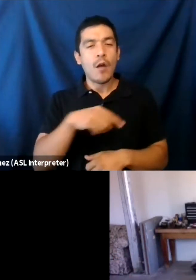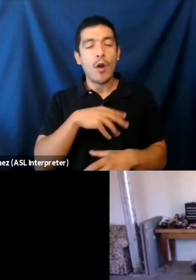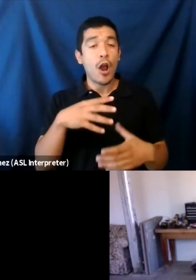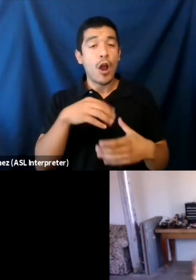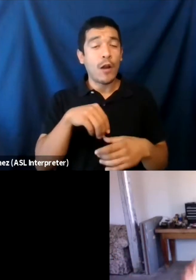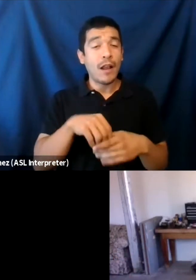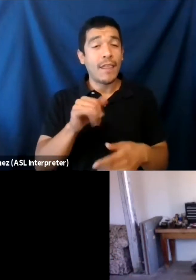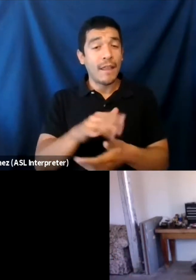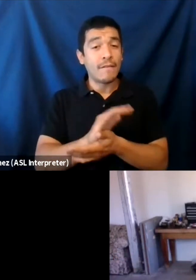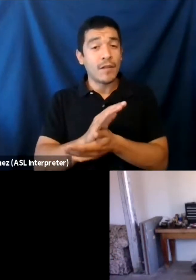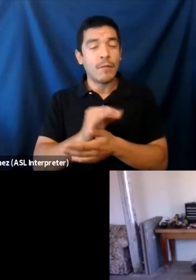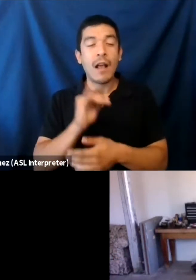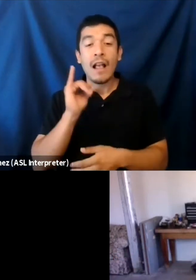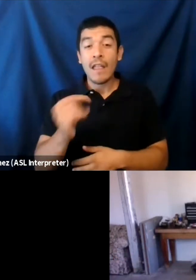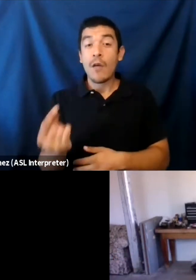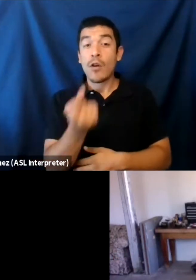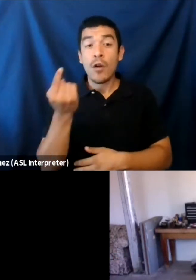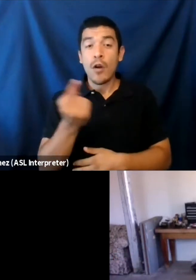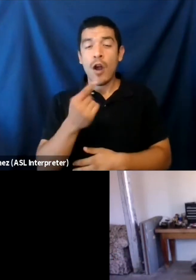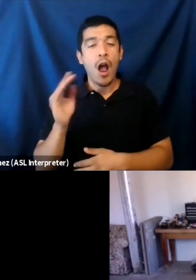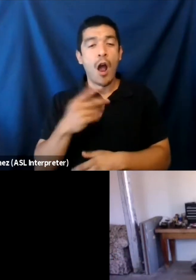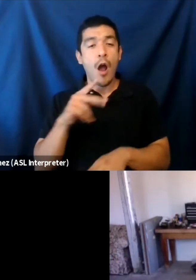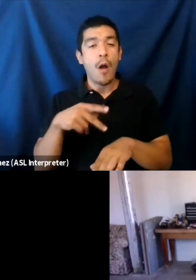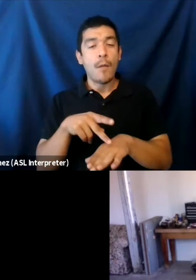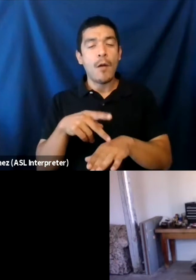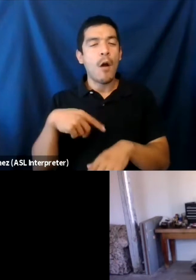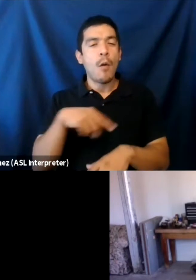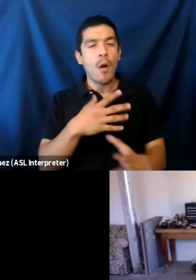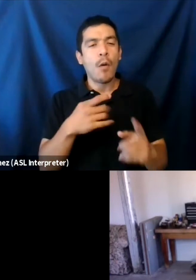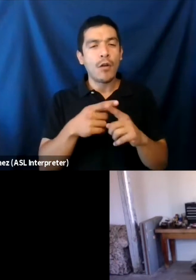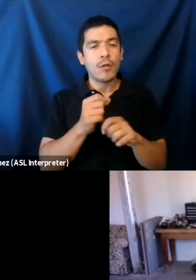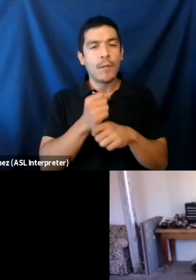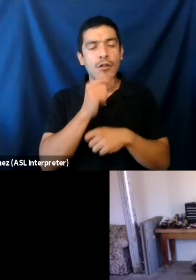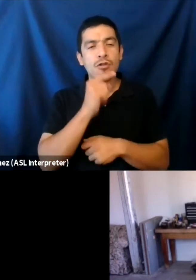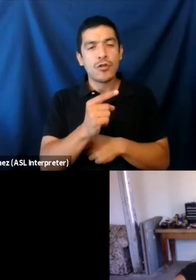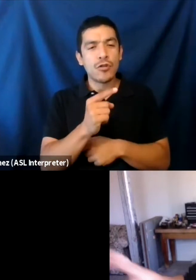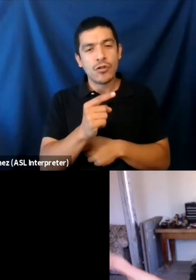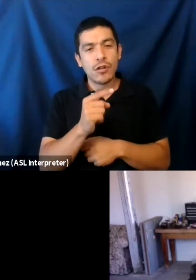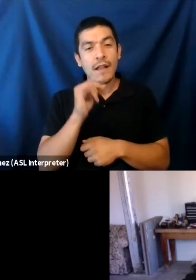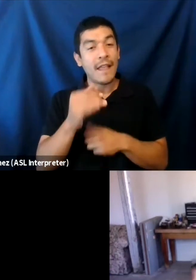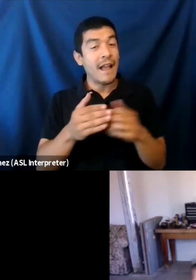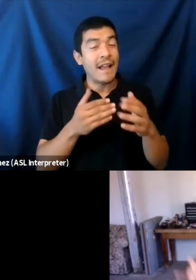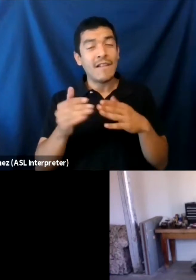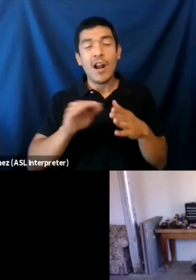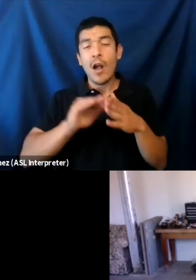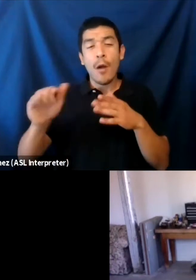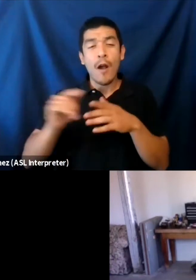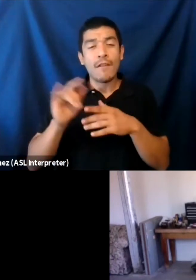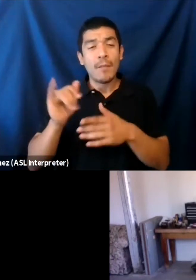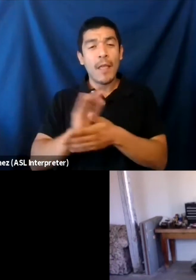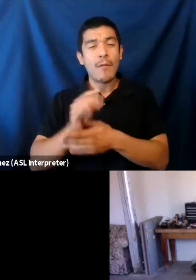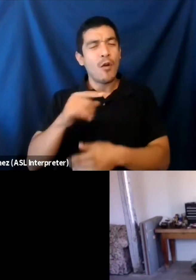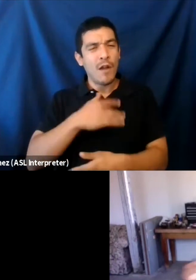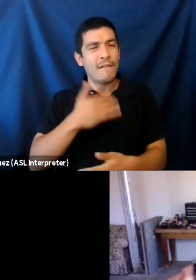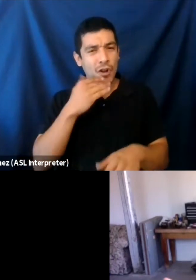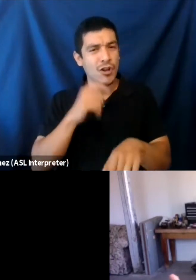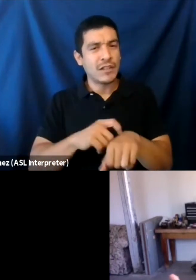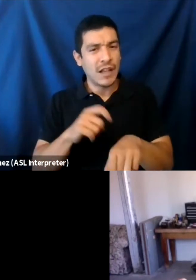And that was always our principles, we wanted to make sure that even apart from the film, we were having a good time, and I think we did.